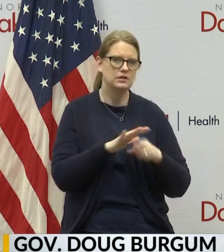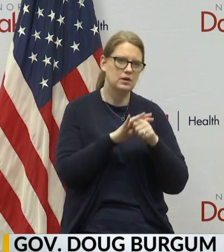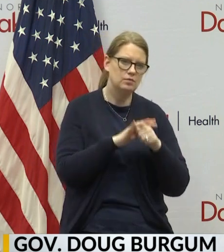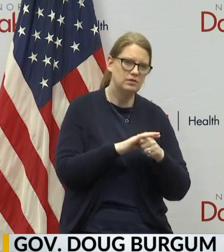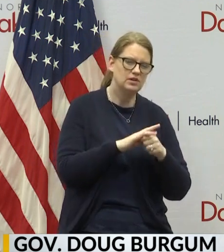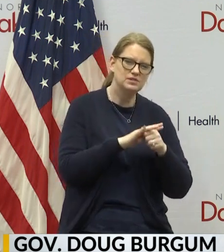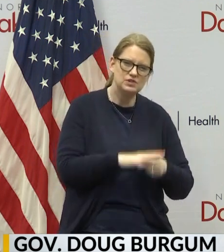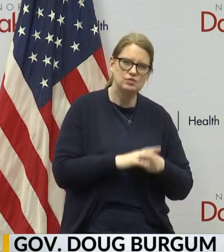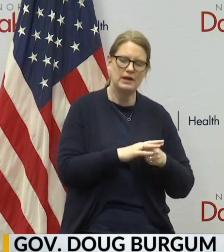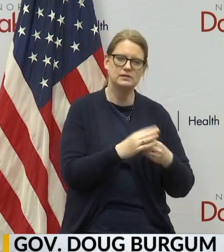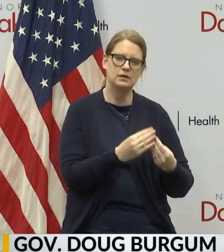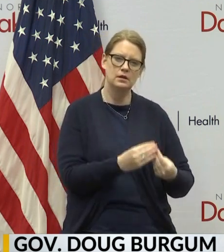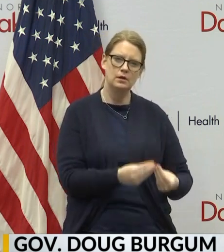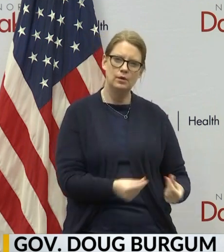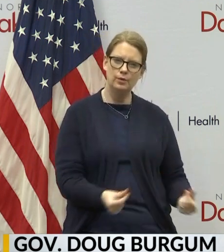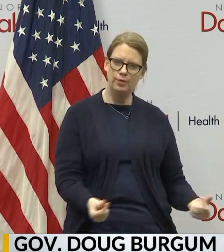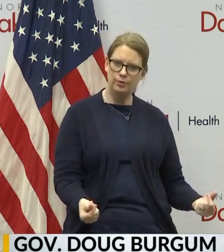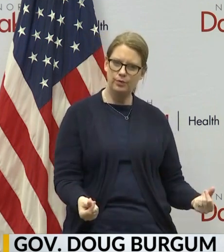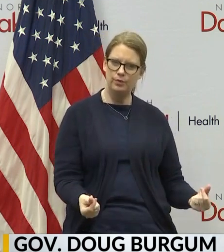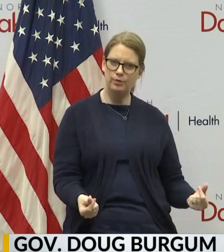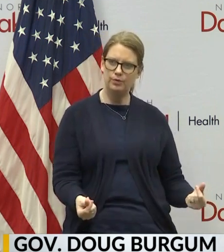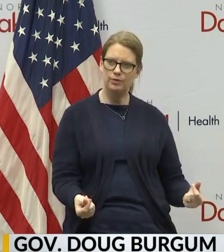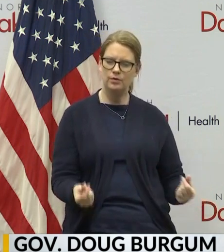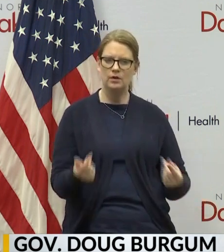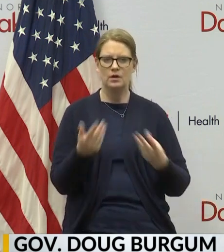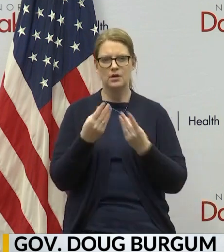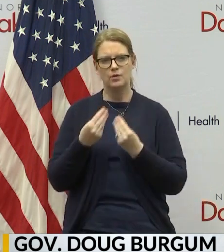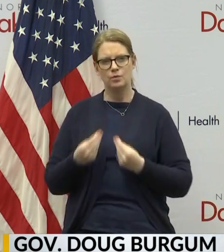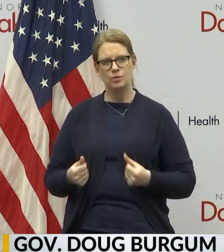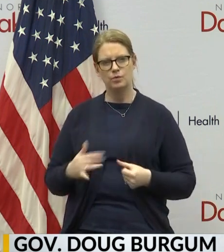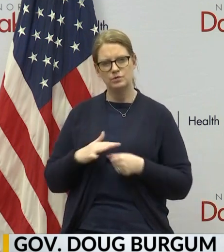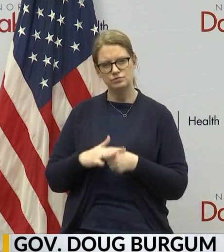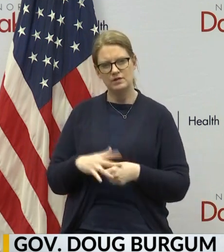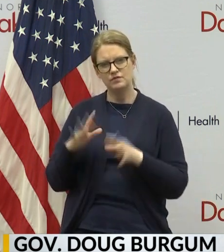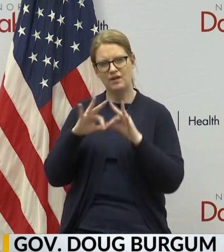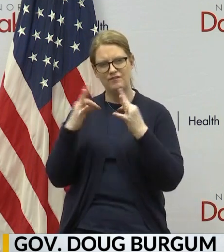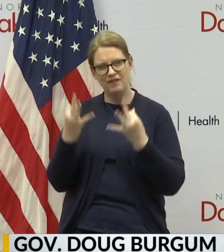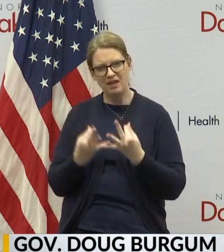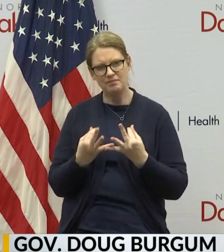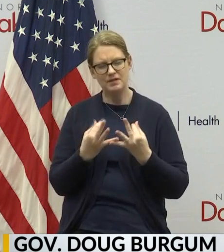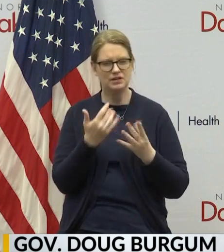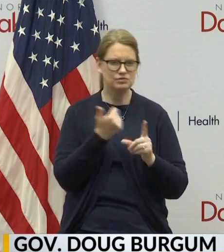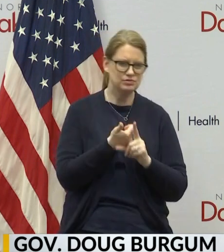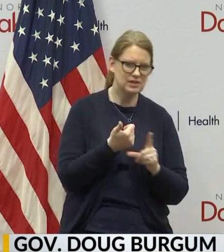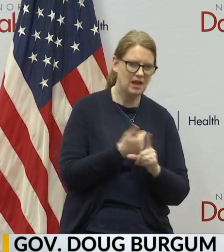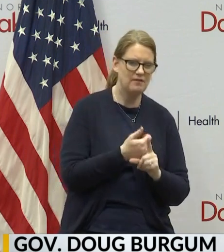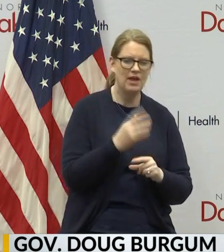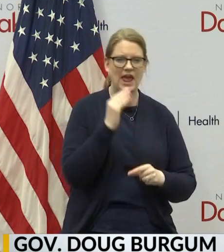PLATITUDE, IT'S ACTUALLY A REAL TOOL, AND IT'S A TOOL THAT IT CAN HELP REDUCE STRESS AND